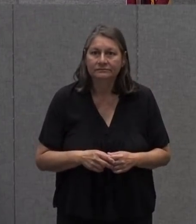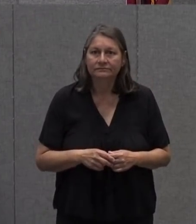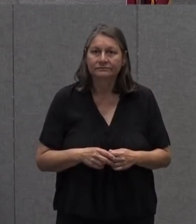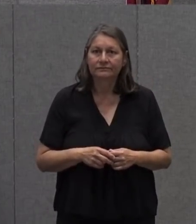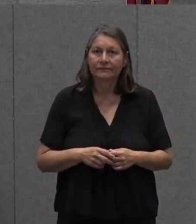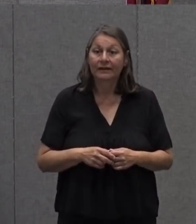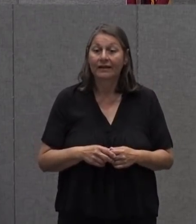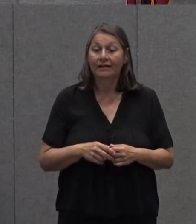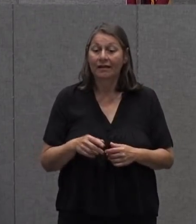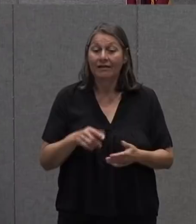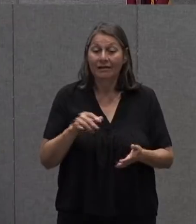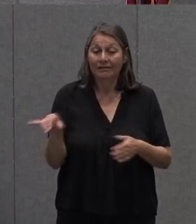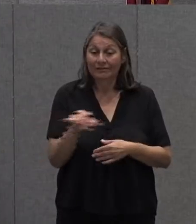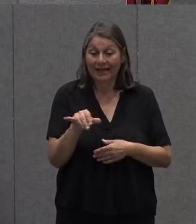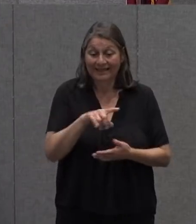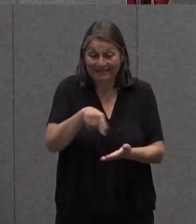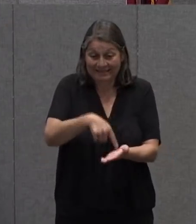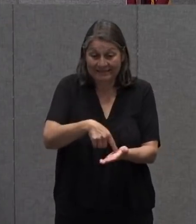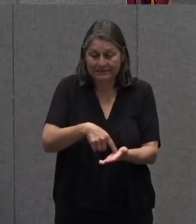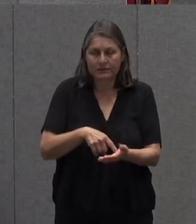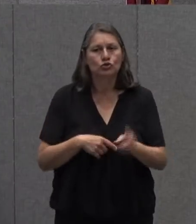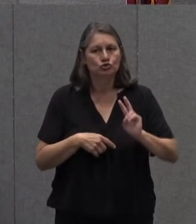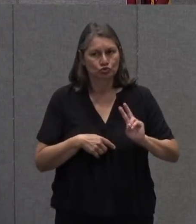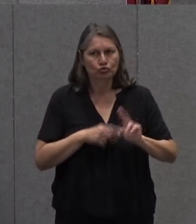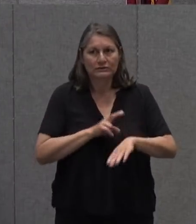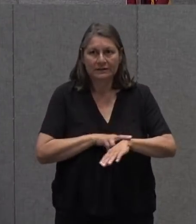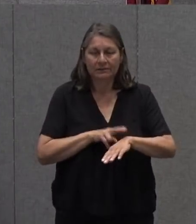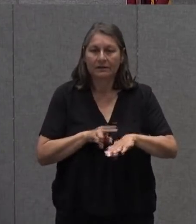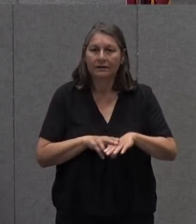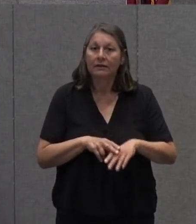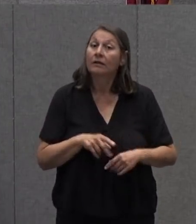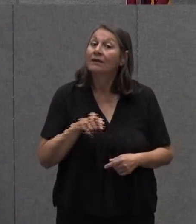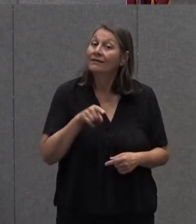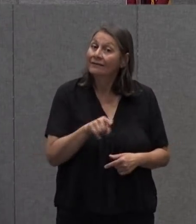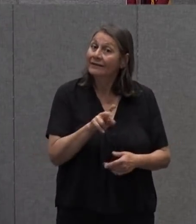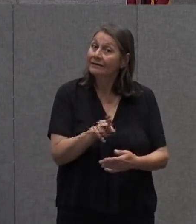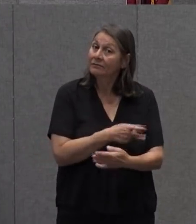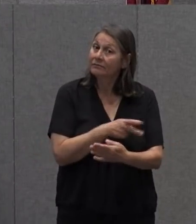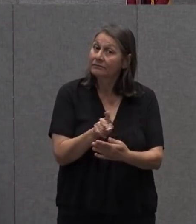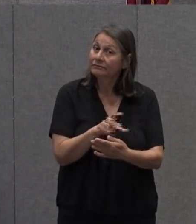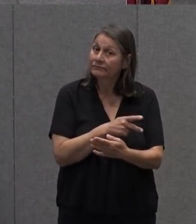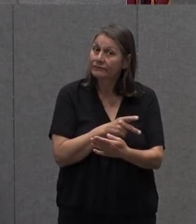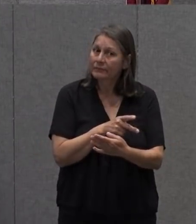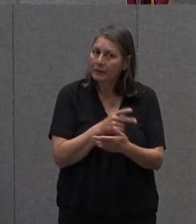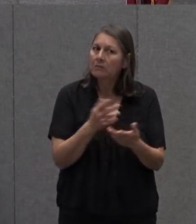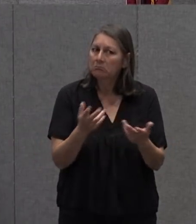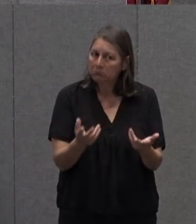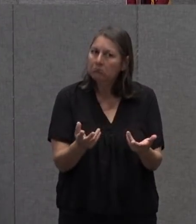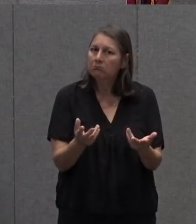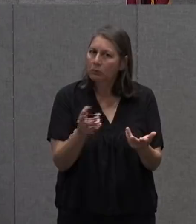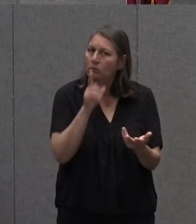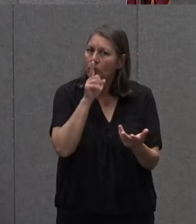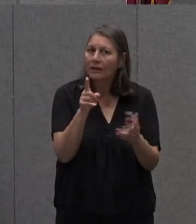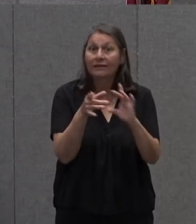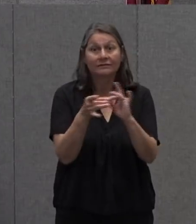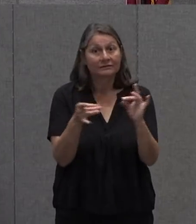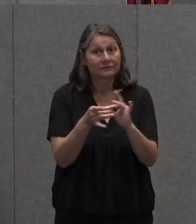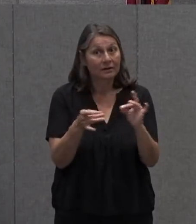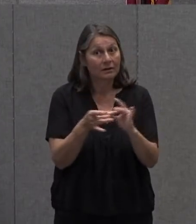this Cinquain actually tells a story. And some of the best Cinquains do tell stories.